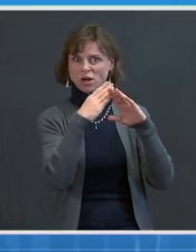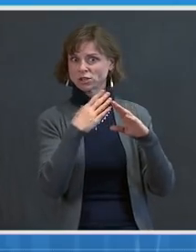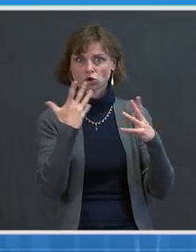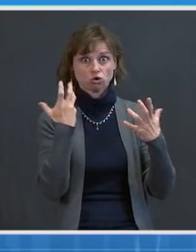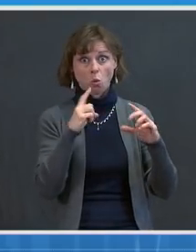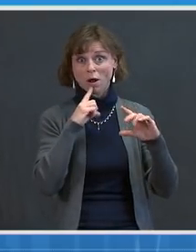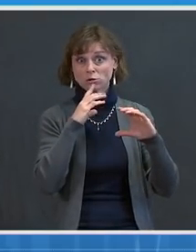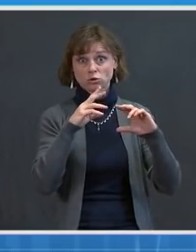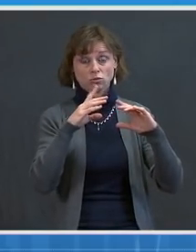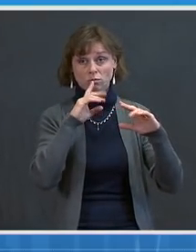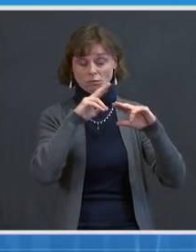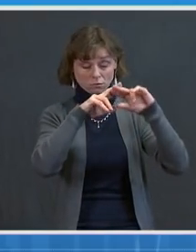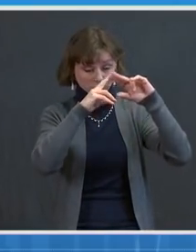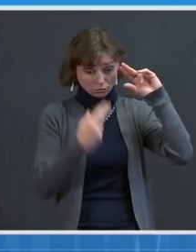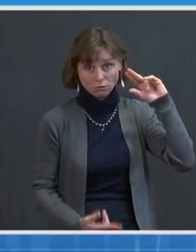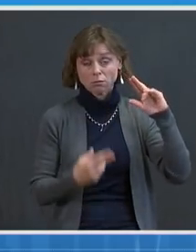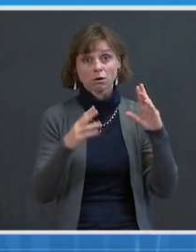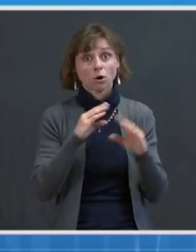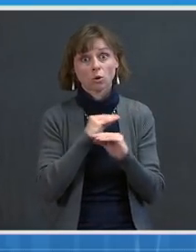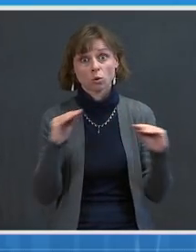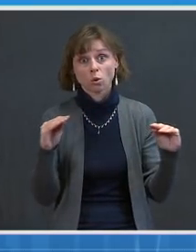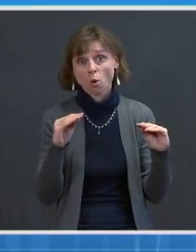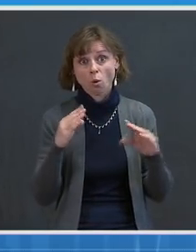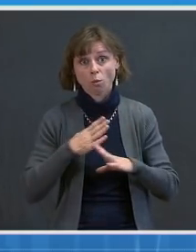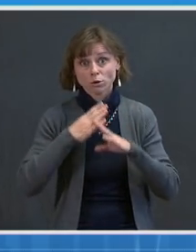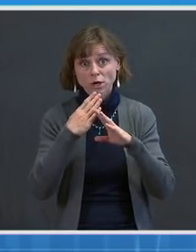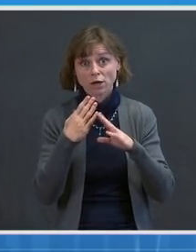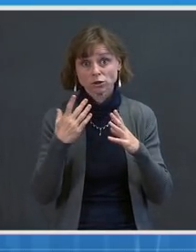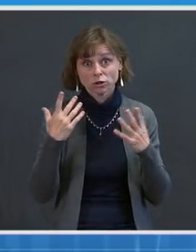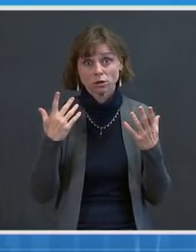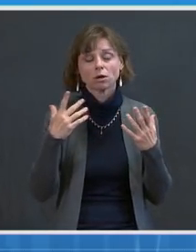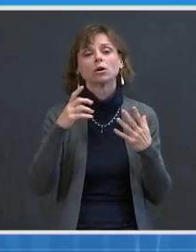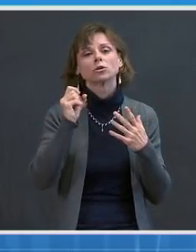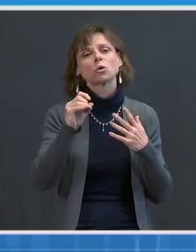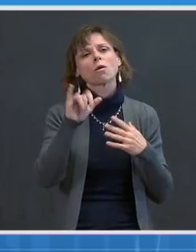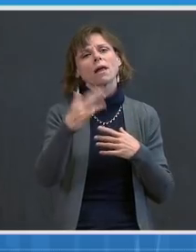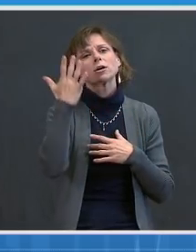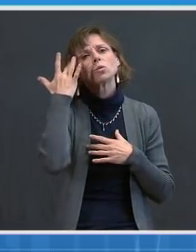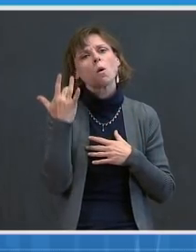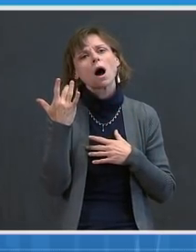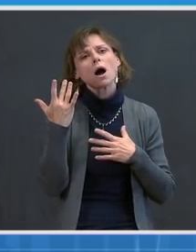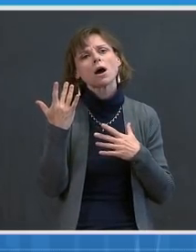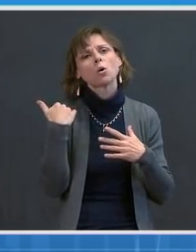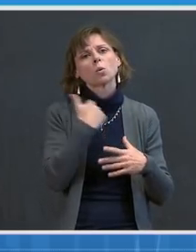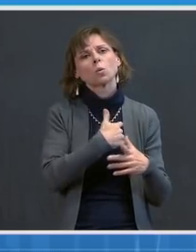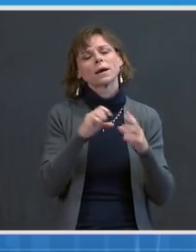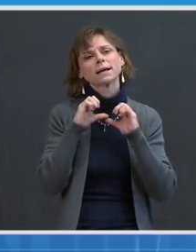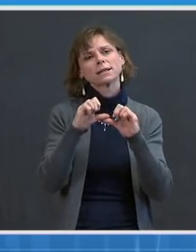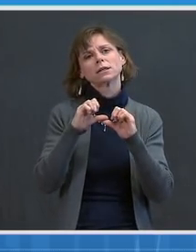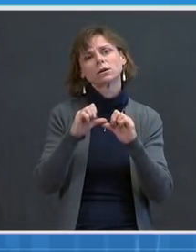as it were, if you get it so low. So that's the reason why we continue to maintain that recommendation.